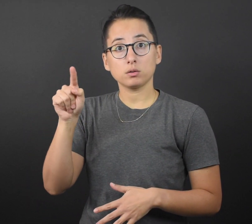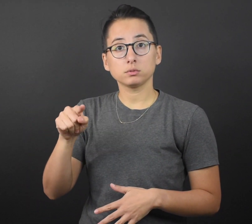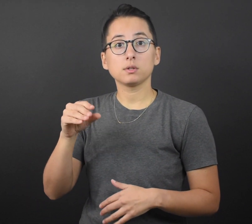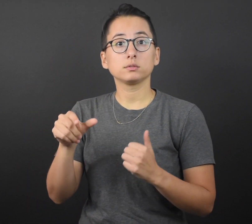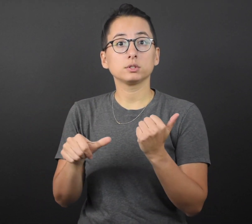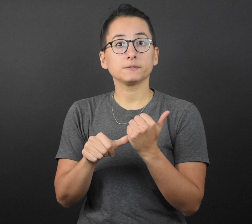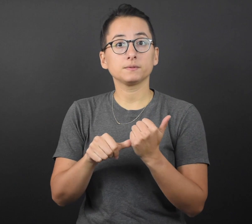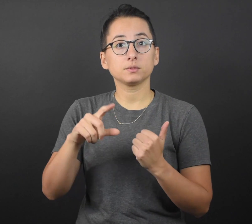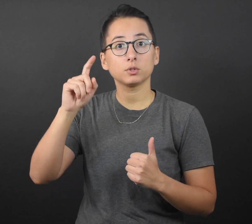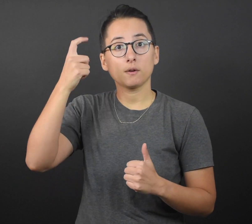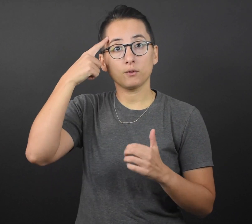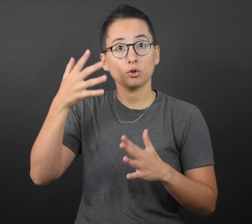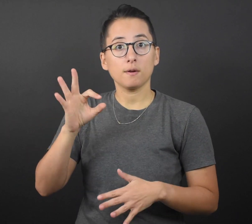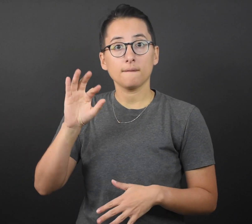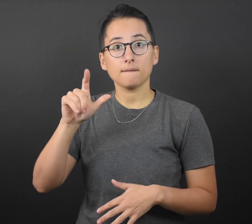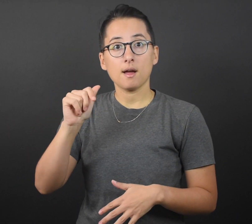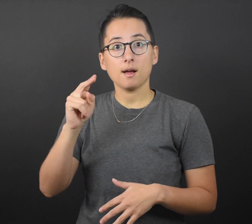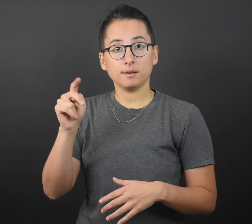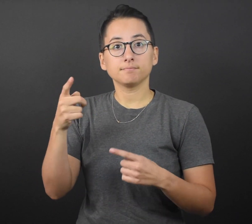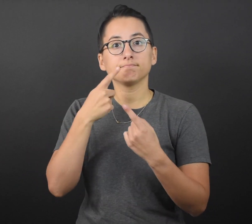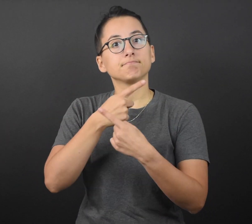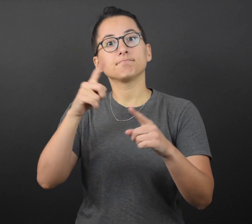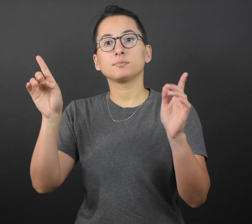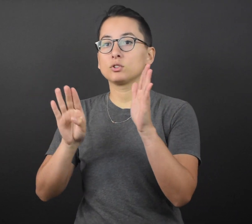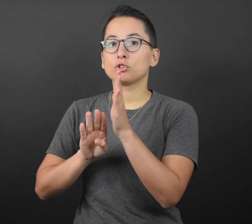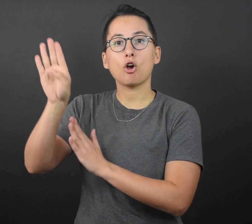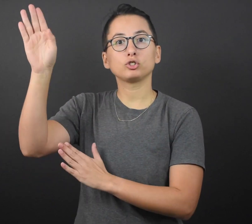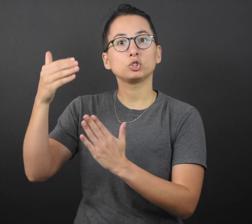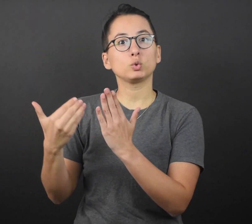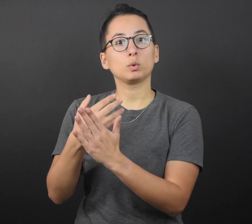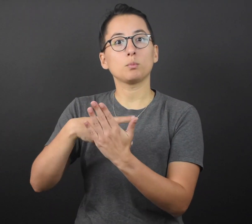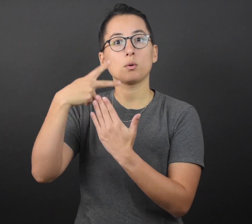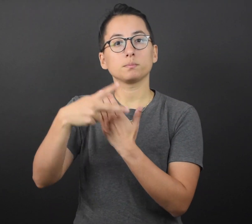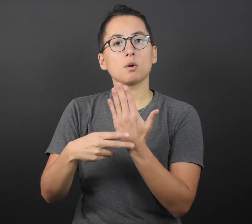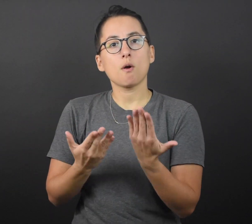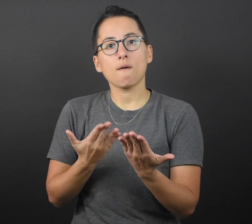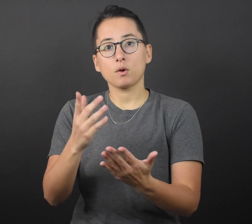Yesterday, Governor Walz and Lt. Governor Flanagan announced the launch of a new program